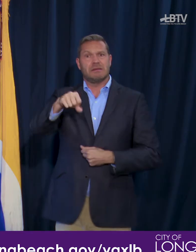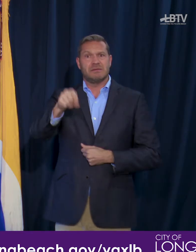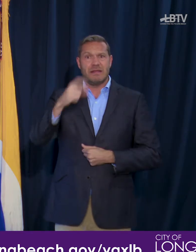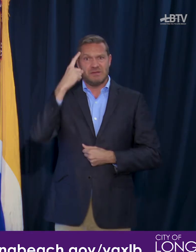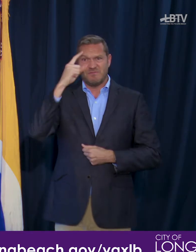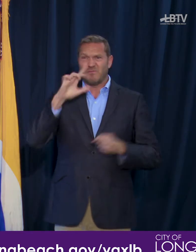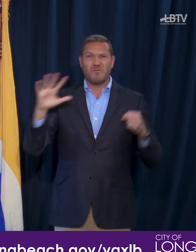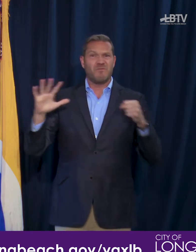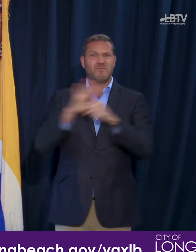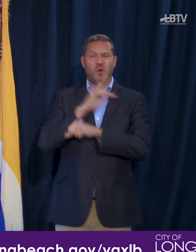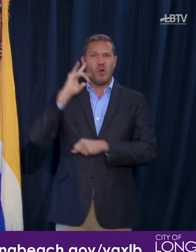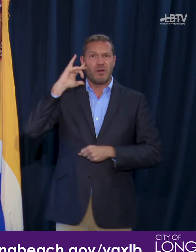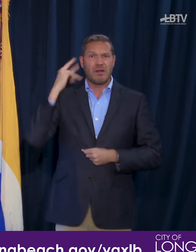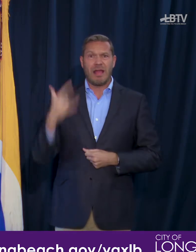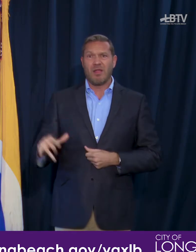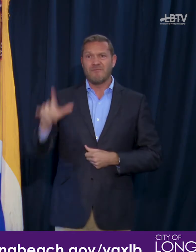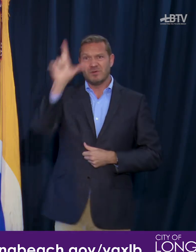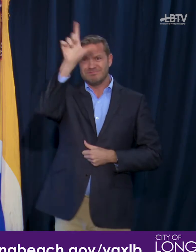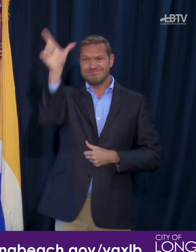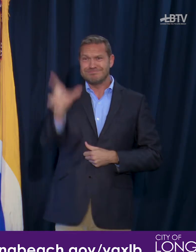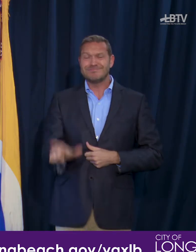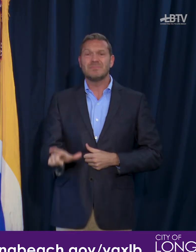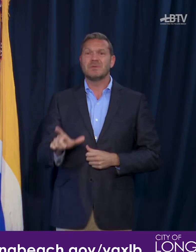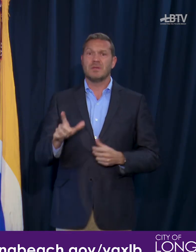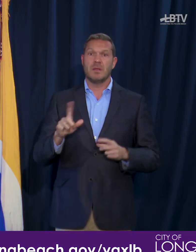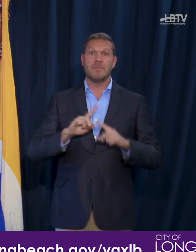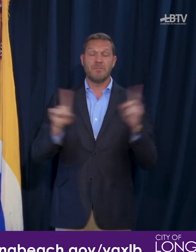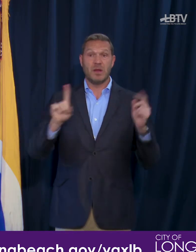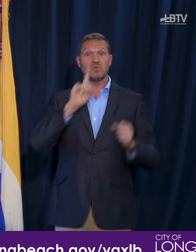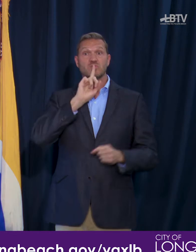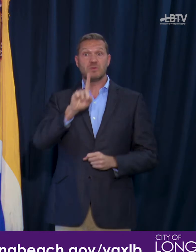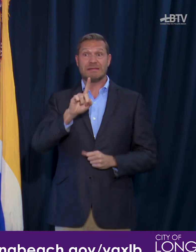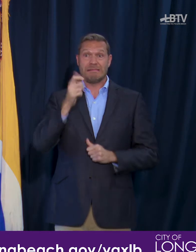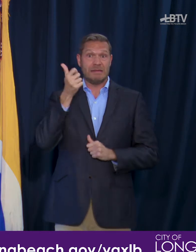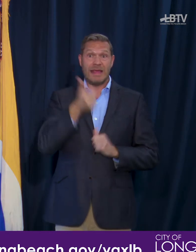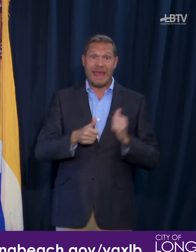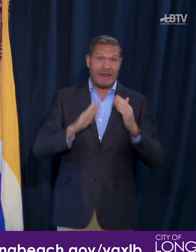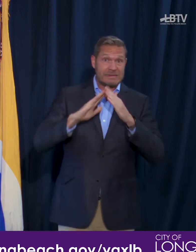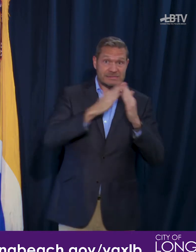that I think we have one of the best vaccination programs of any city or health jurisdiction